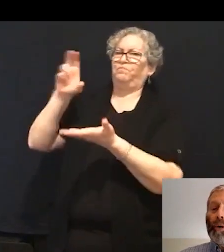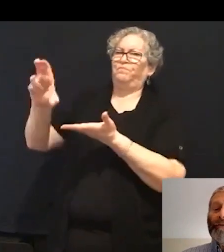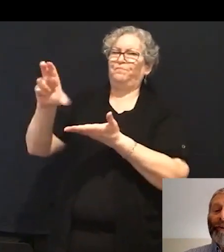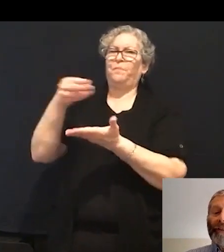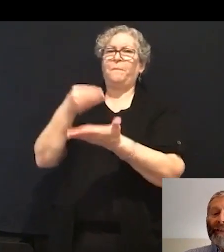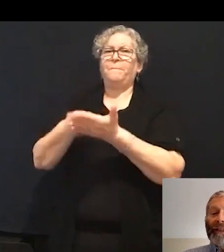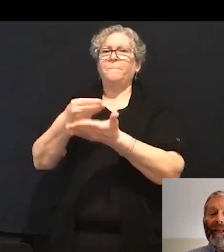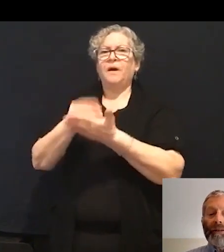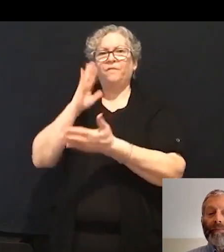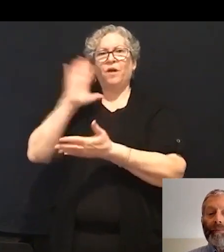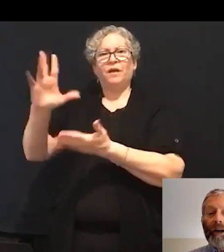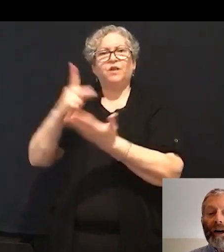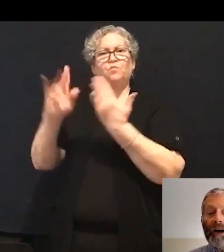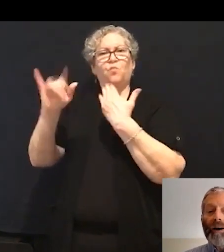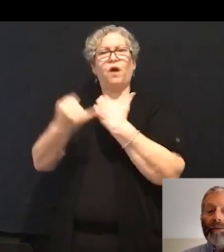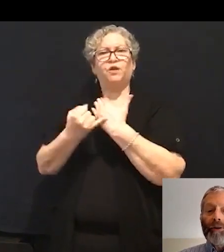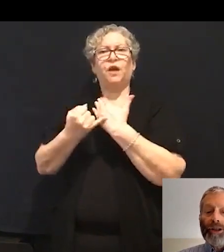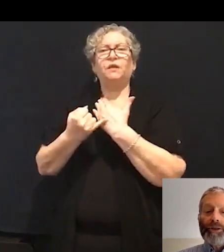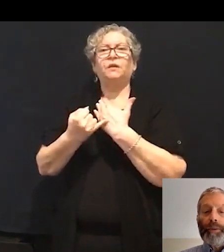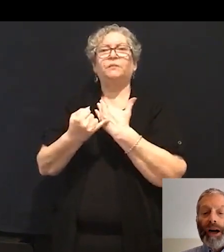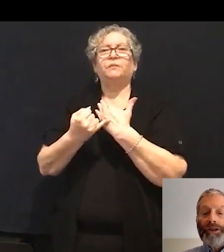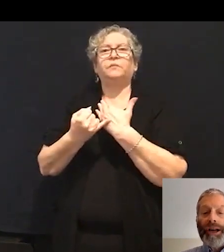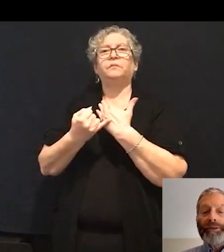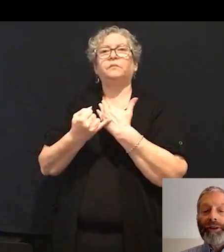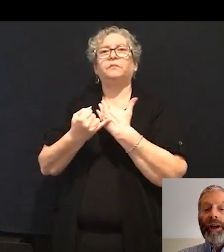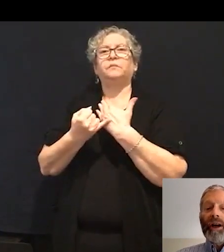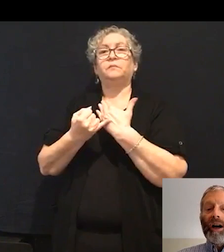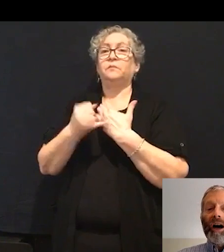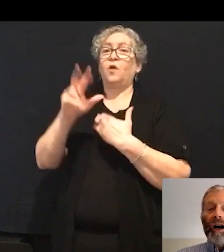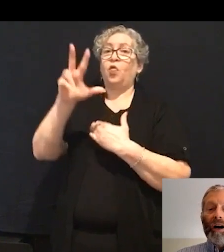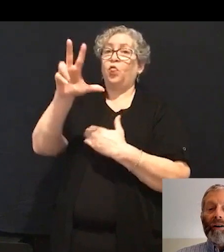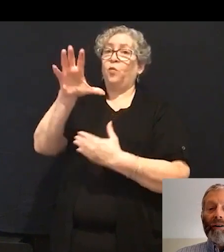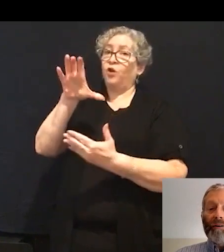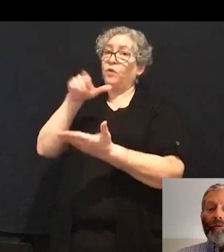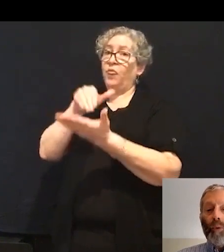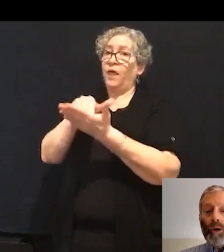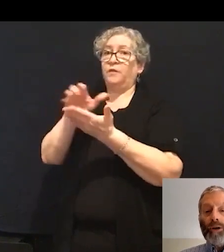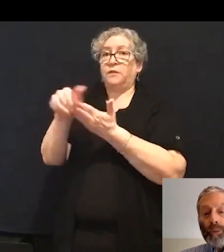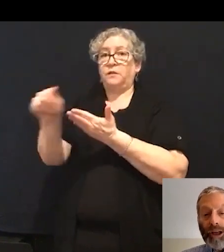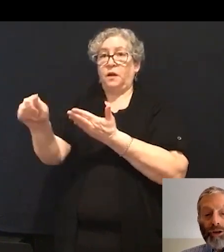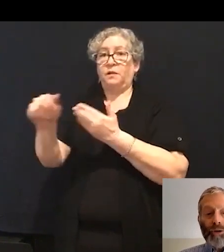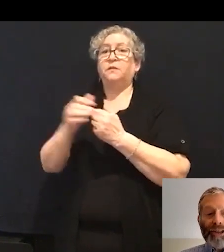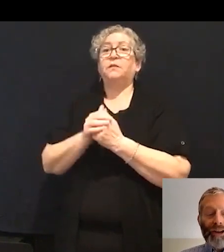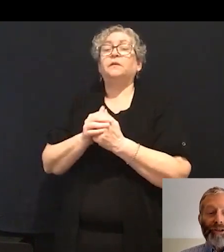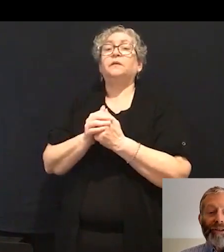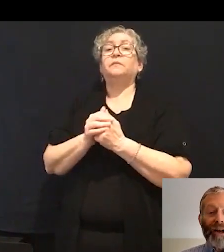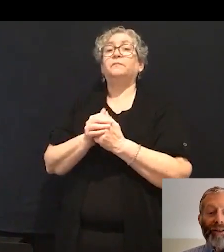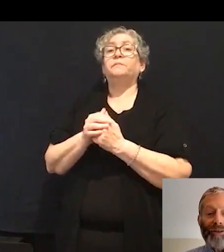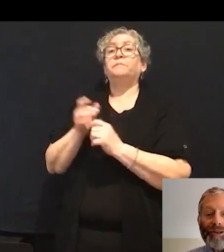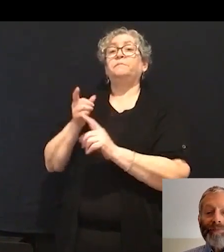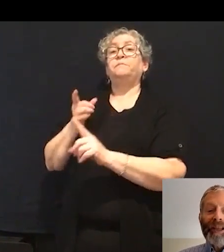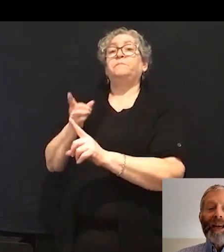We're funding him for his project for $300,000.